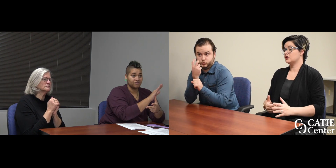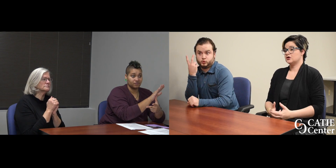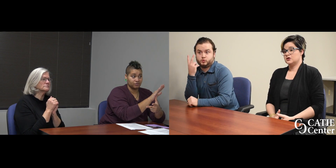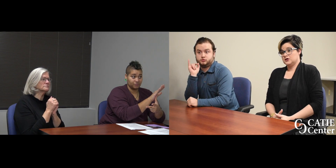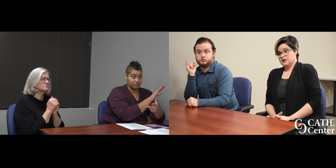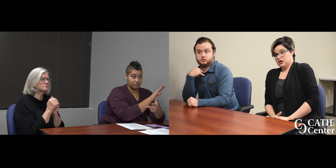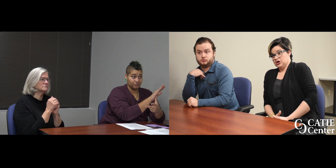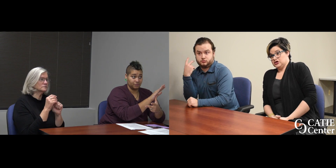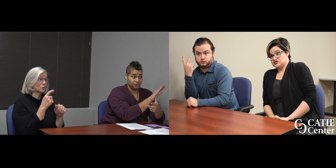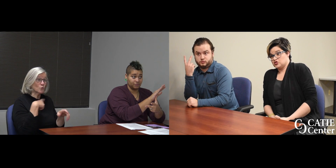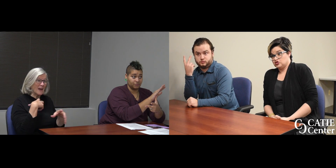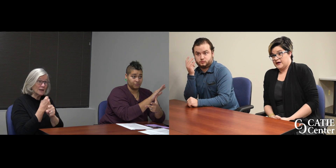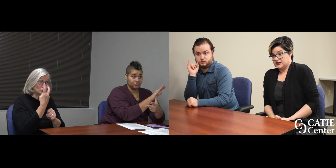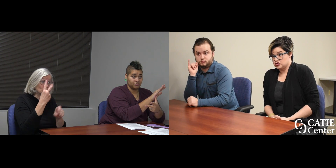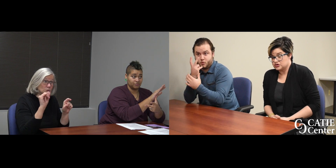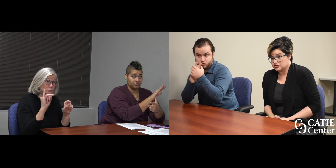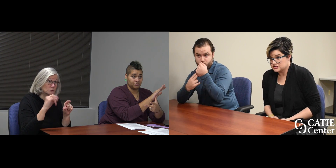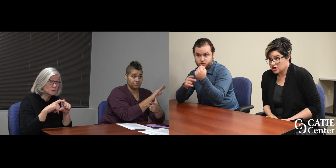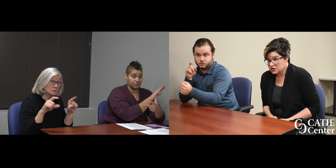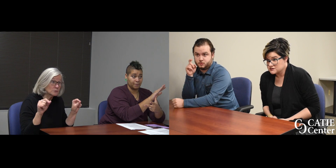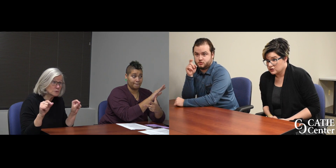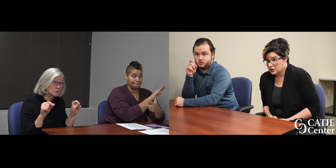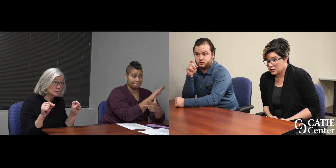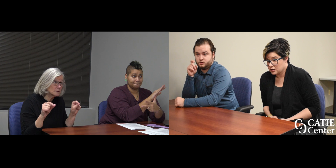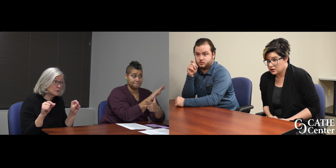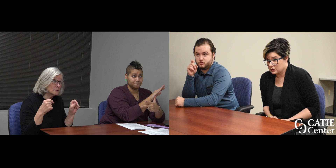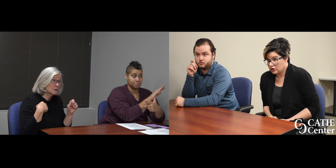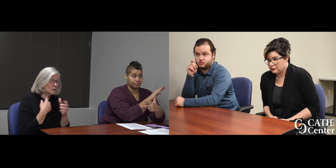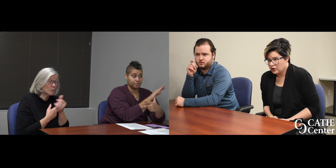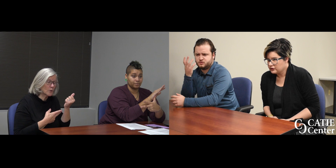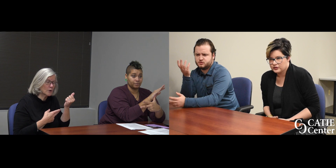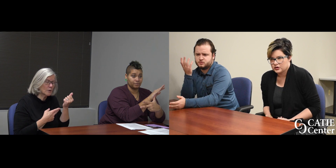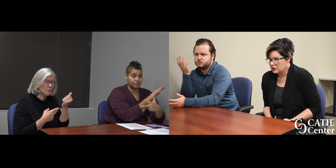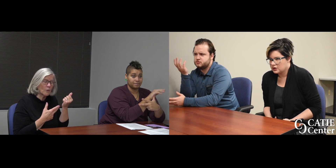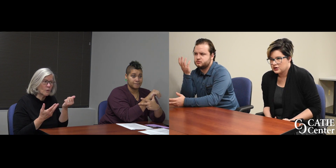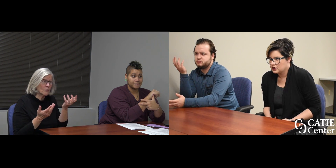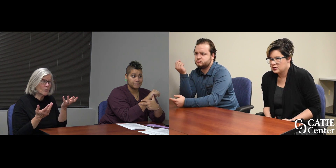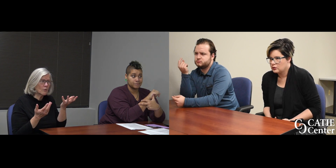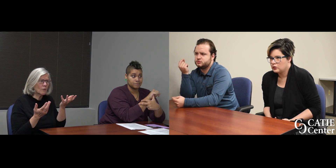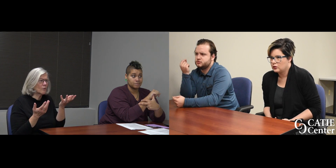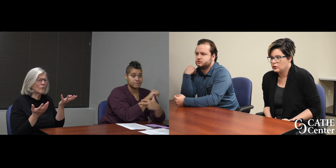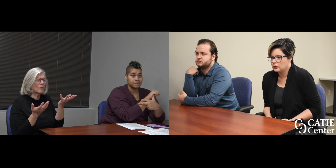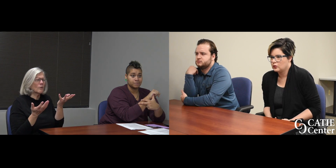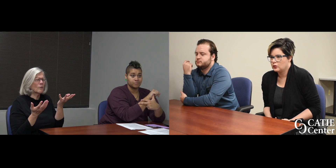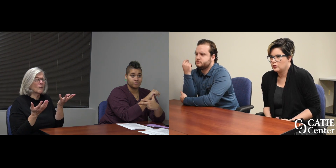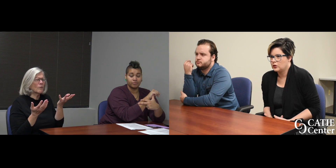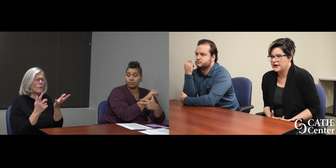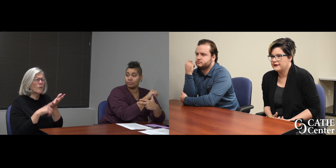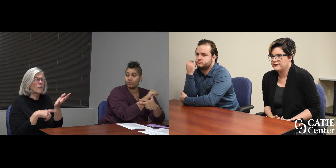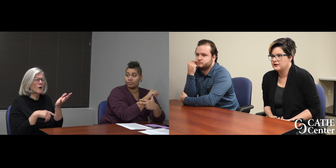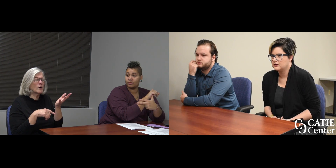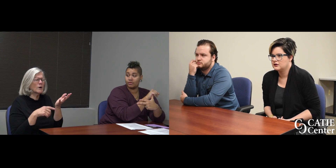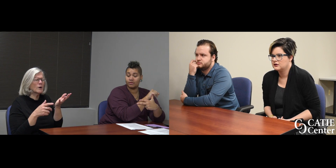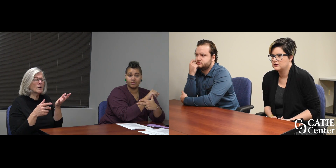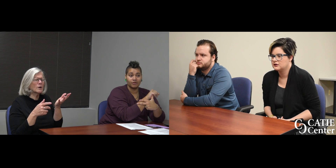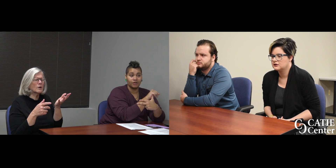I: Do I get two insurance cards or both or what?